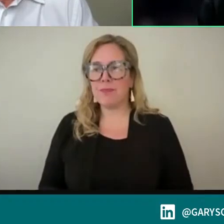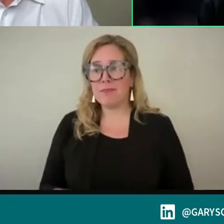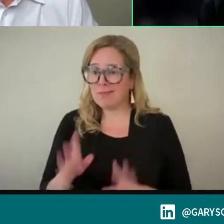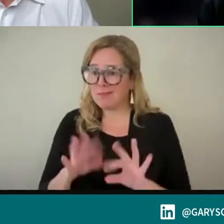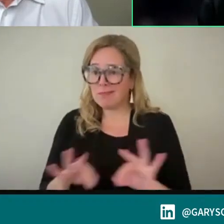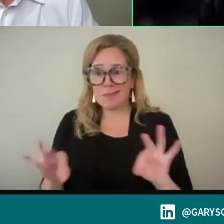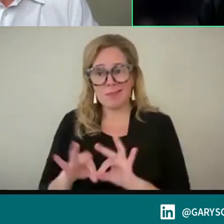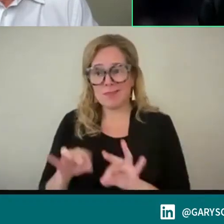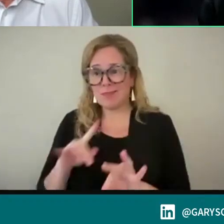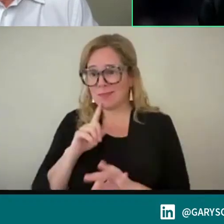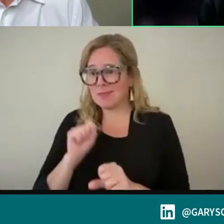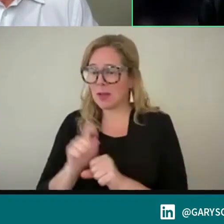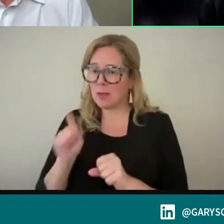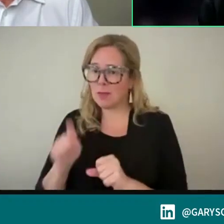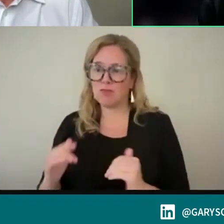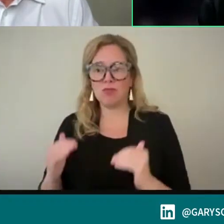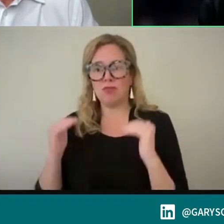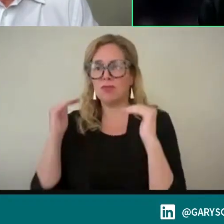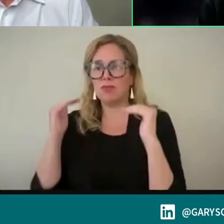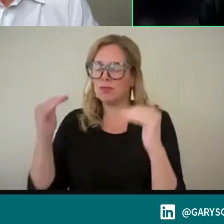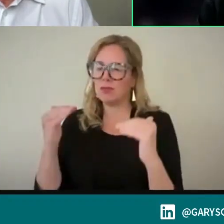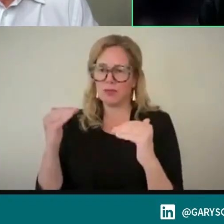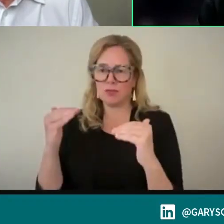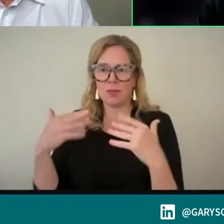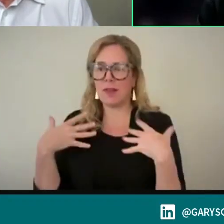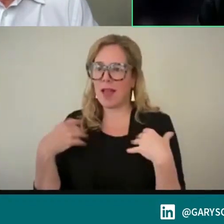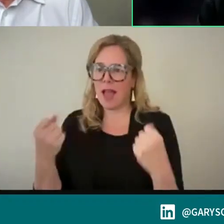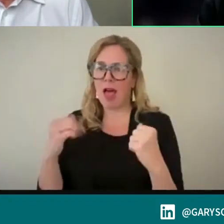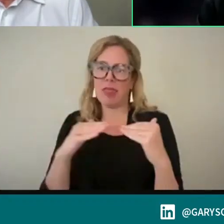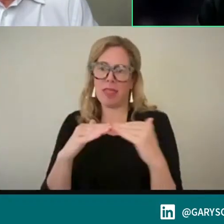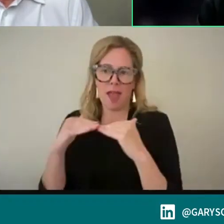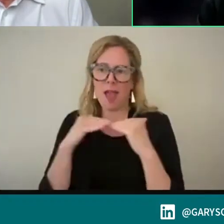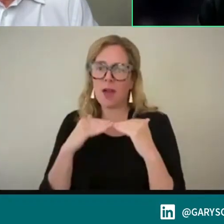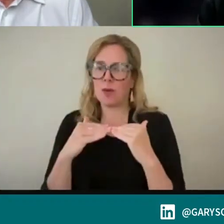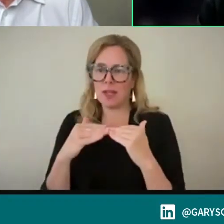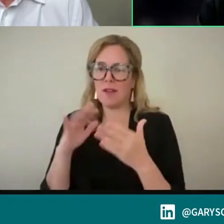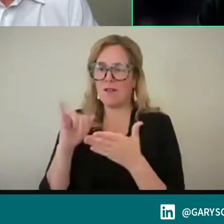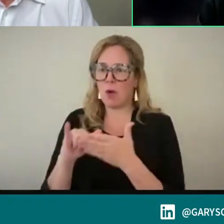access to very much underserved populations. And, we think this is particularly important